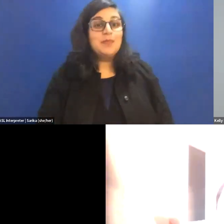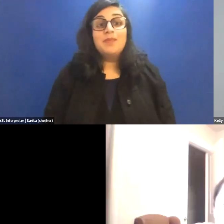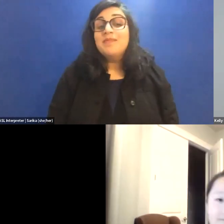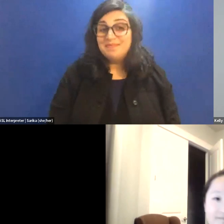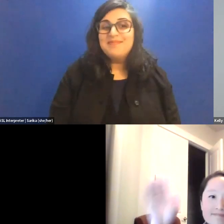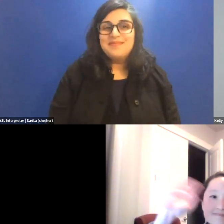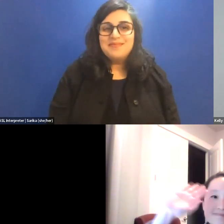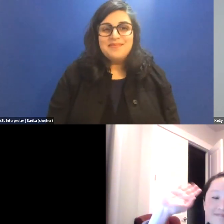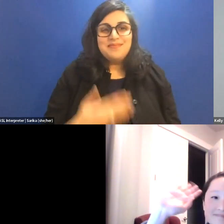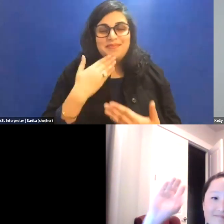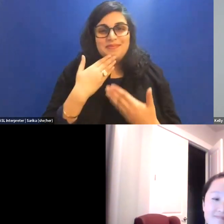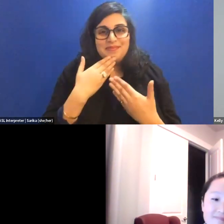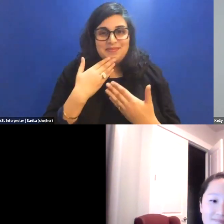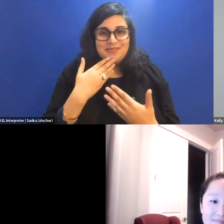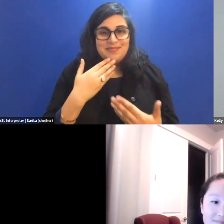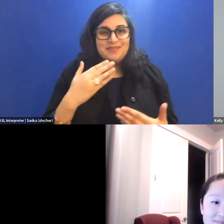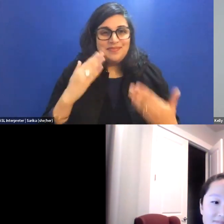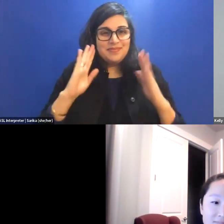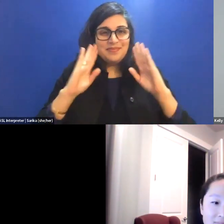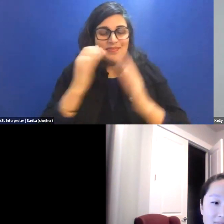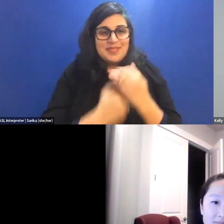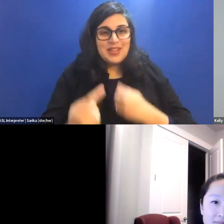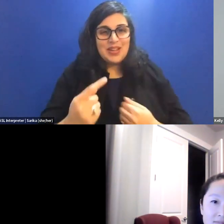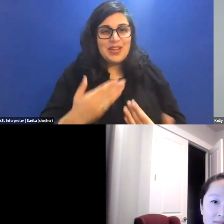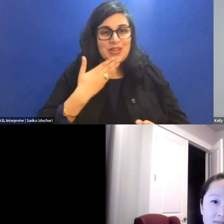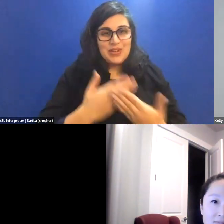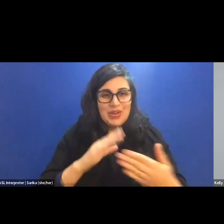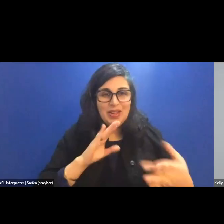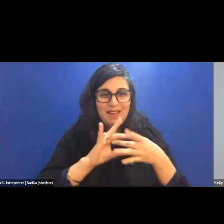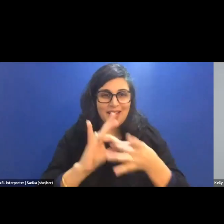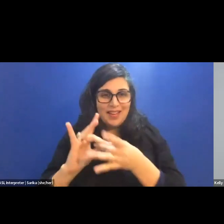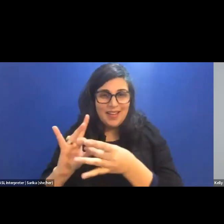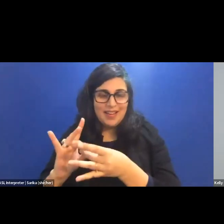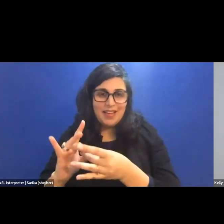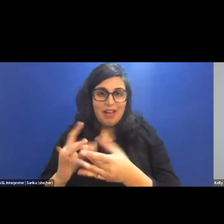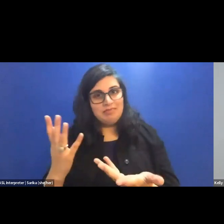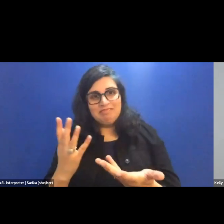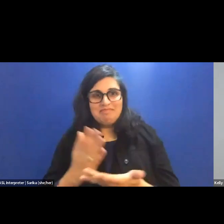Kelly Simon. The floor is yours. >> Kelly: Thanks,